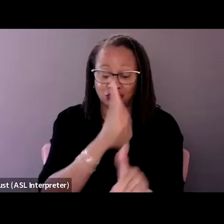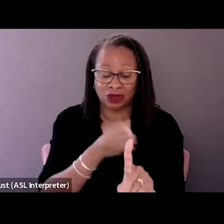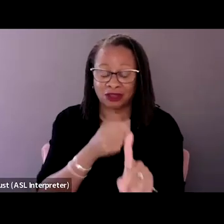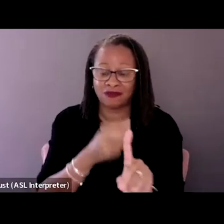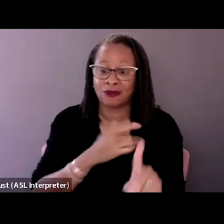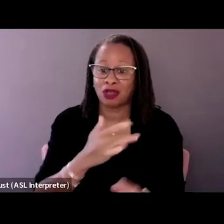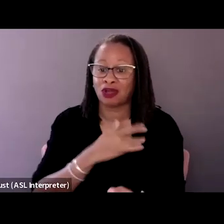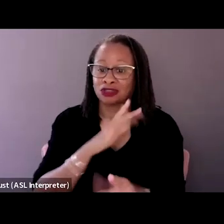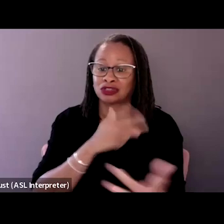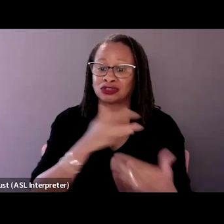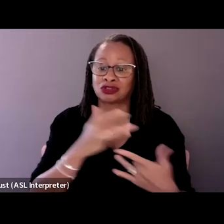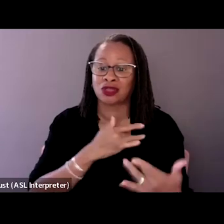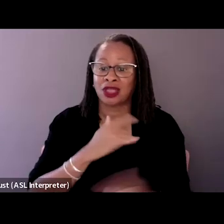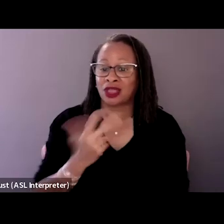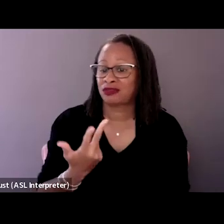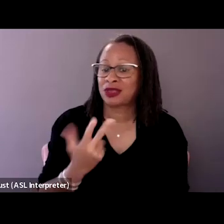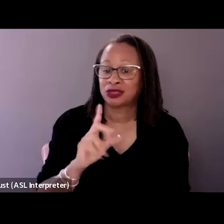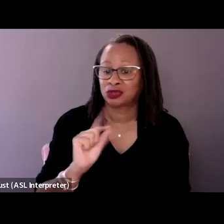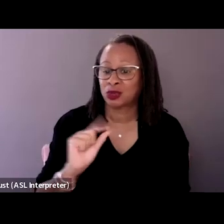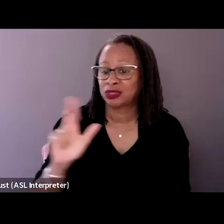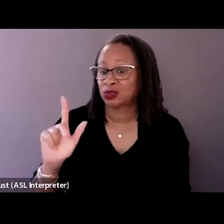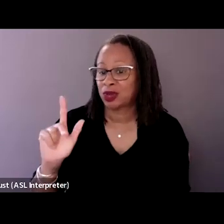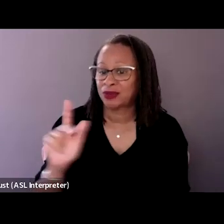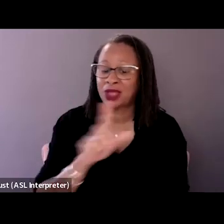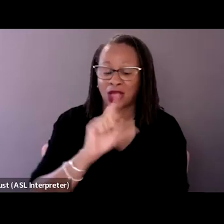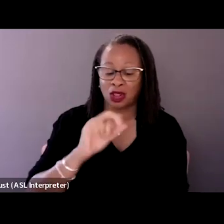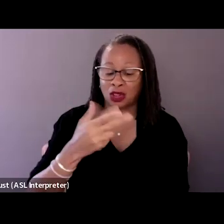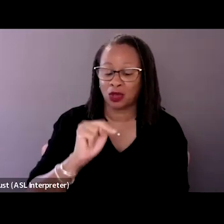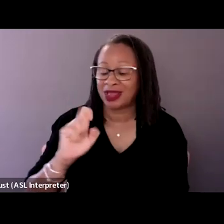of our three 2023 Logan Elevate grantees,